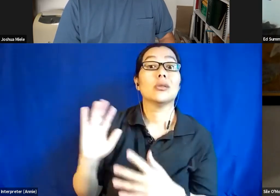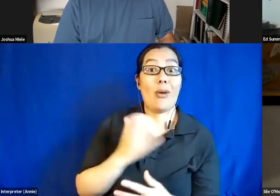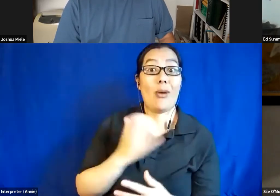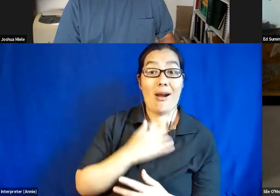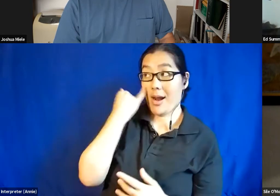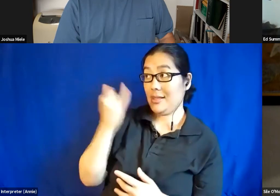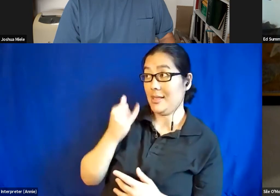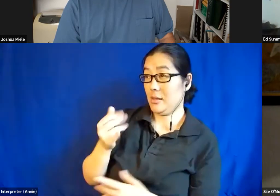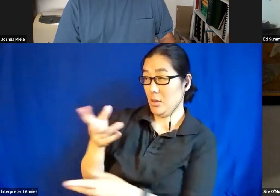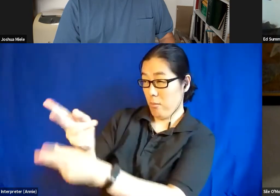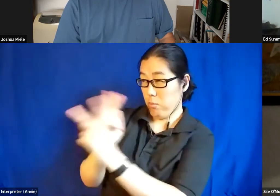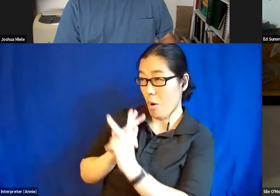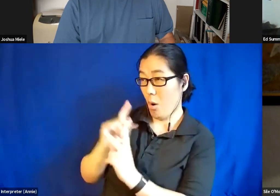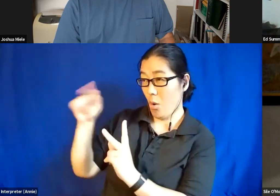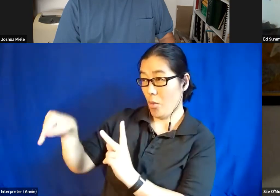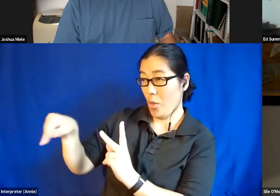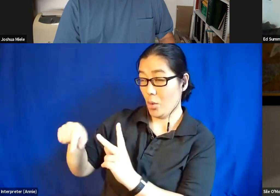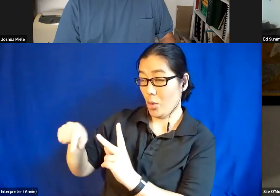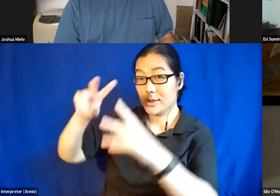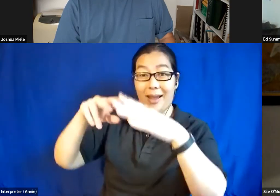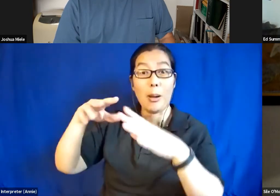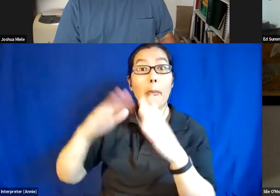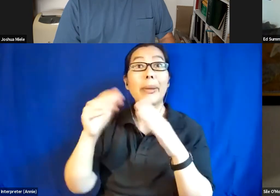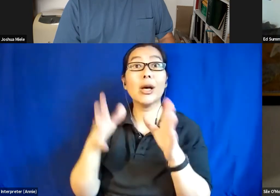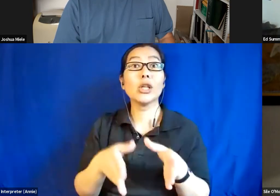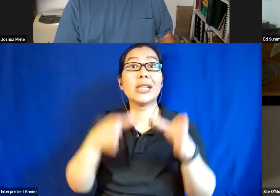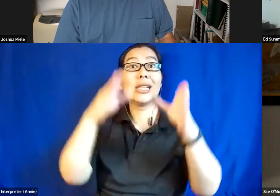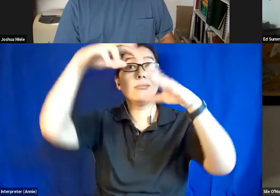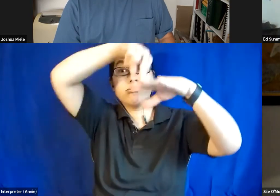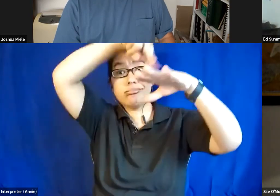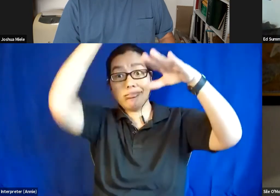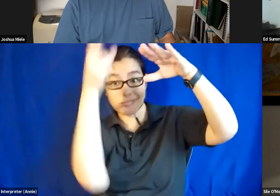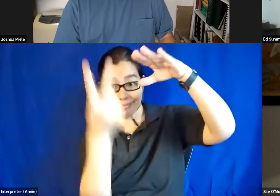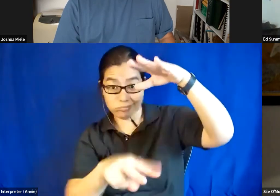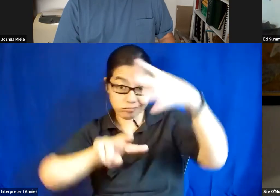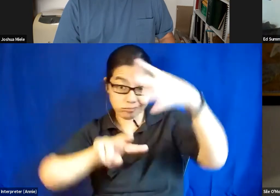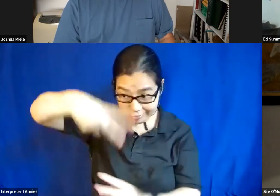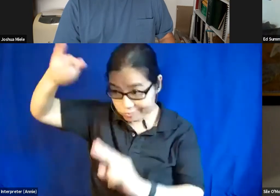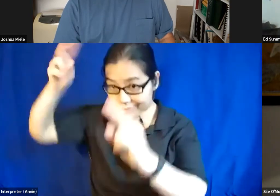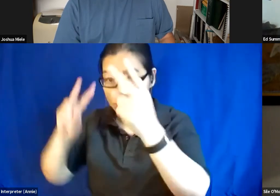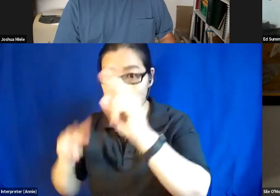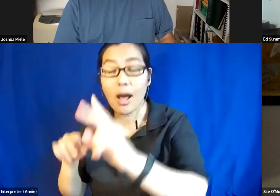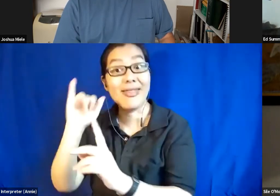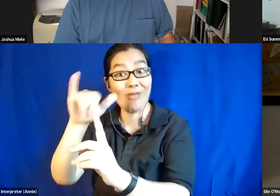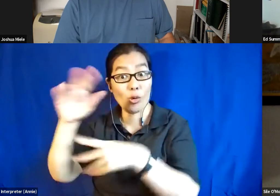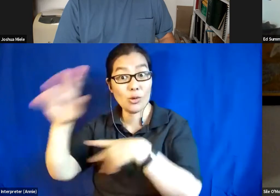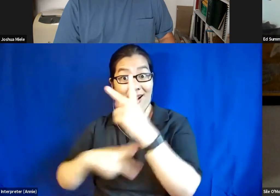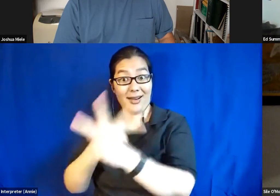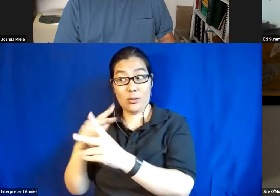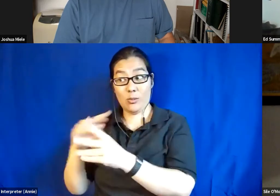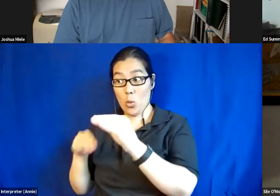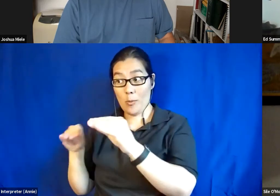buildings and translate them into motions that you or I can safely experience while sitting in